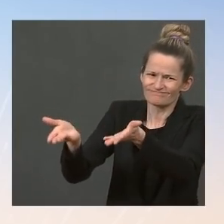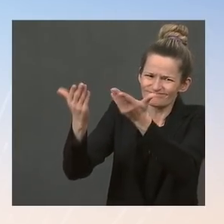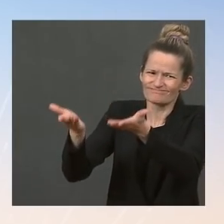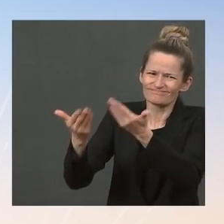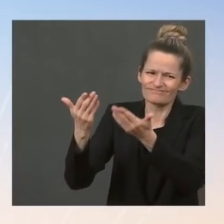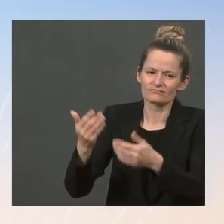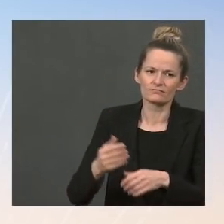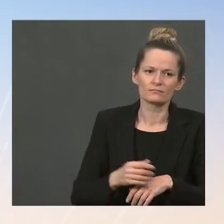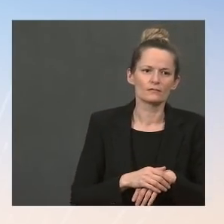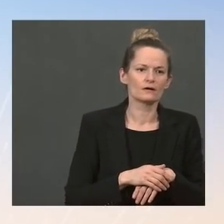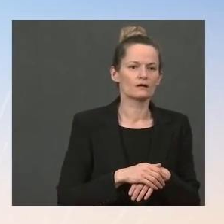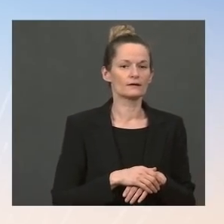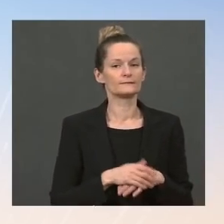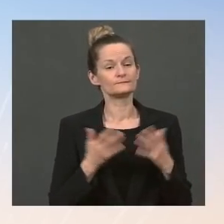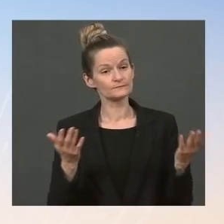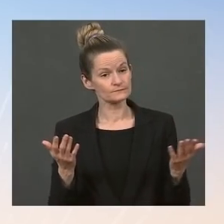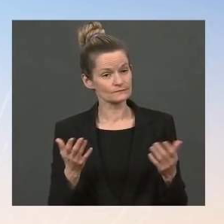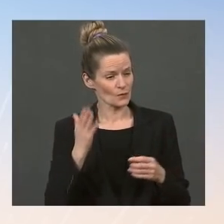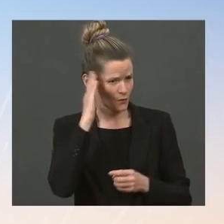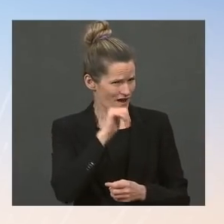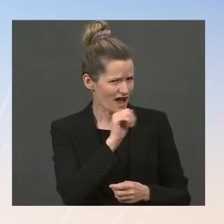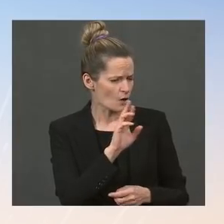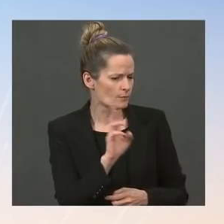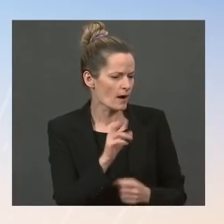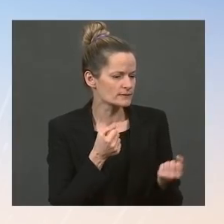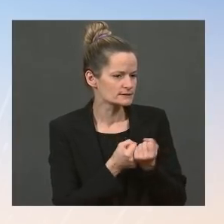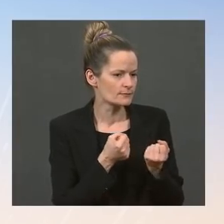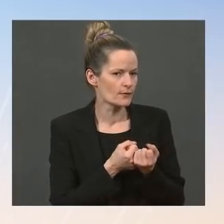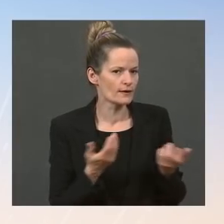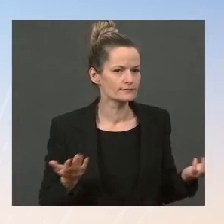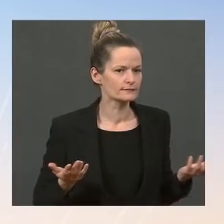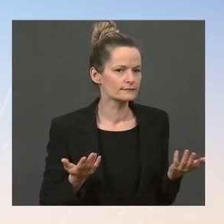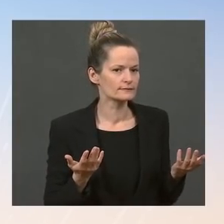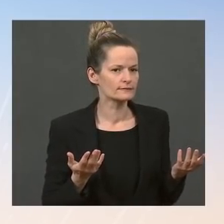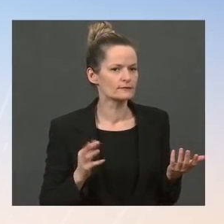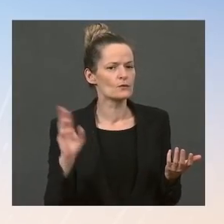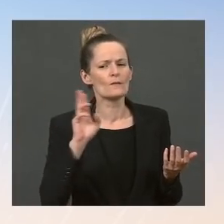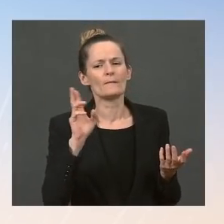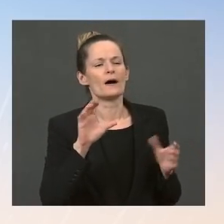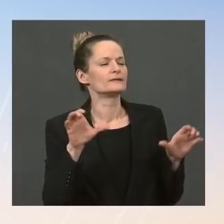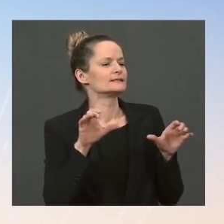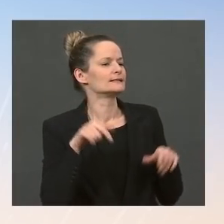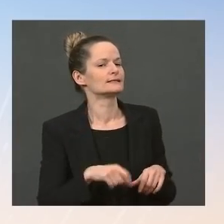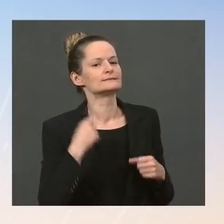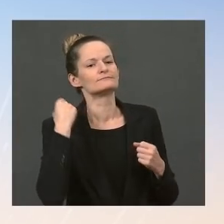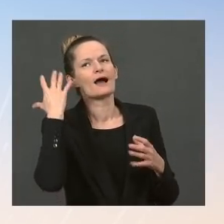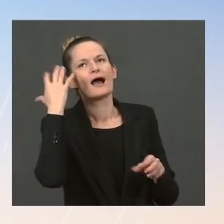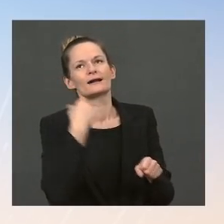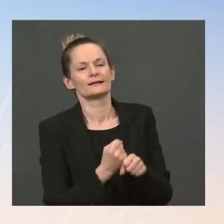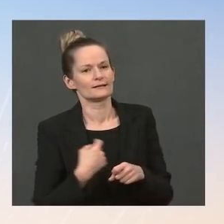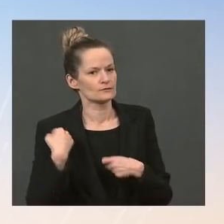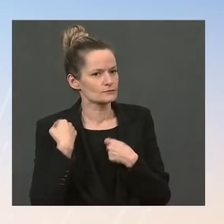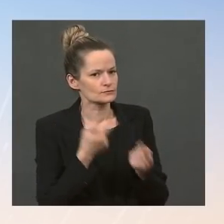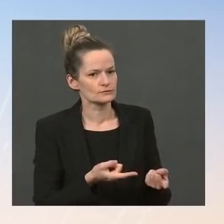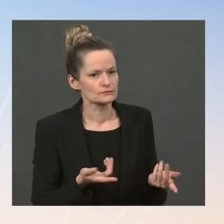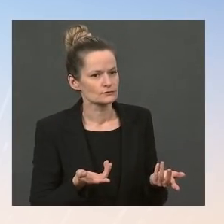for doing what they've done dozens of times in the past and many of them did three times during the Trump administration,